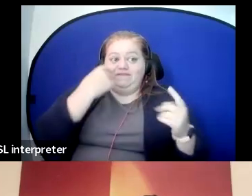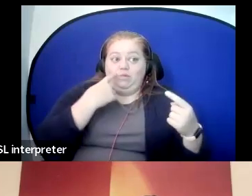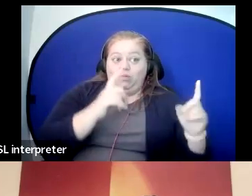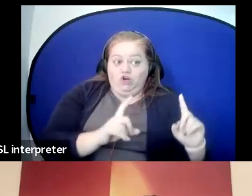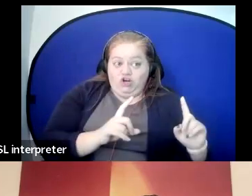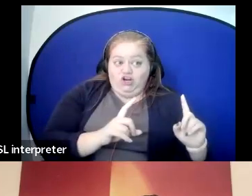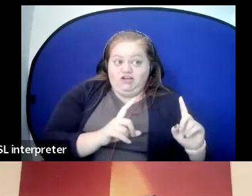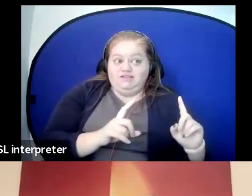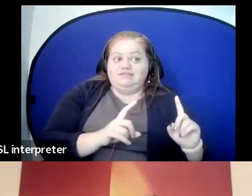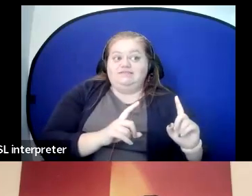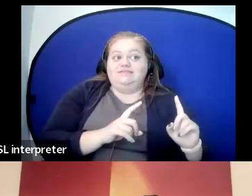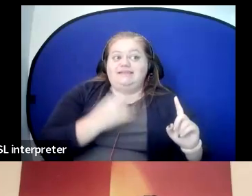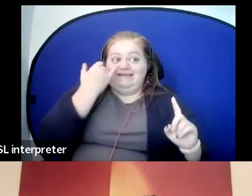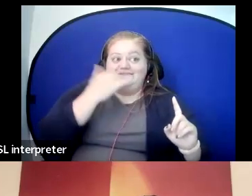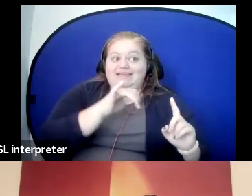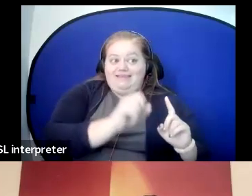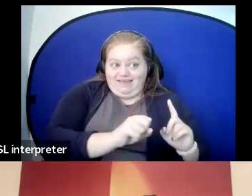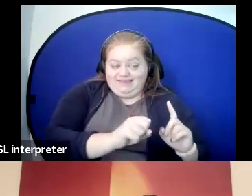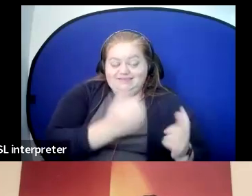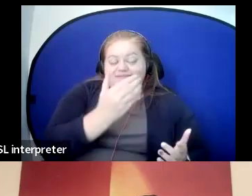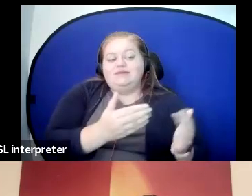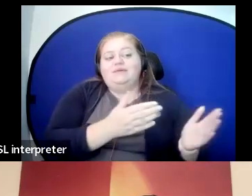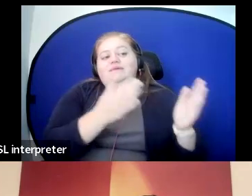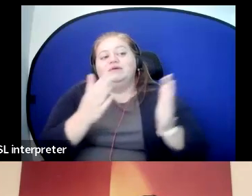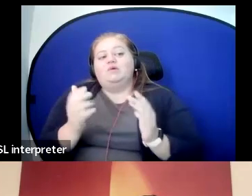from that, if we could be able to put it into a learning